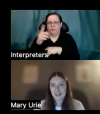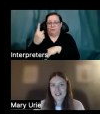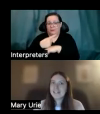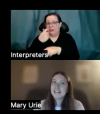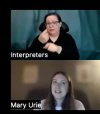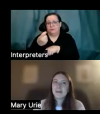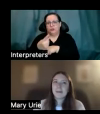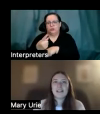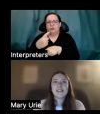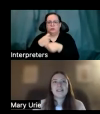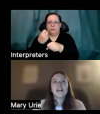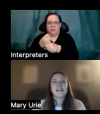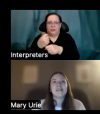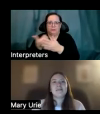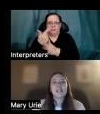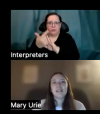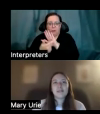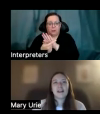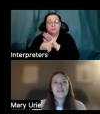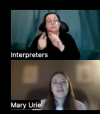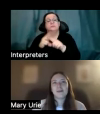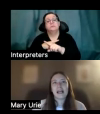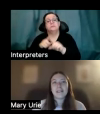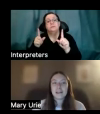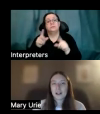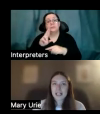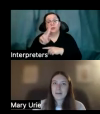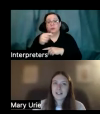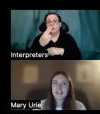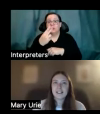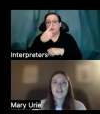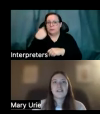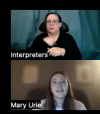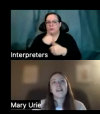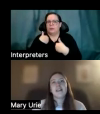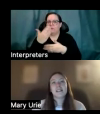laws. But in Utah, since we have a part time legislature, that's